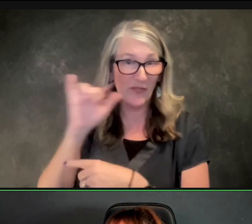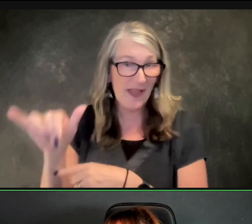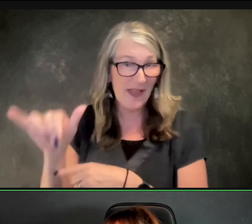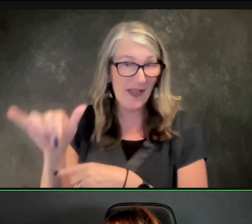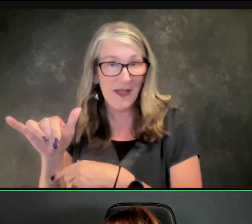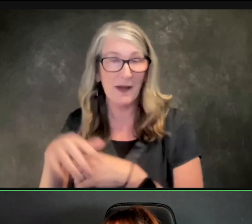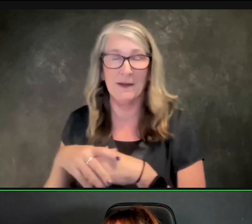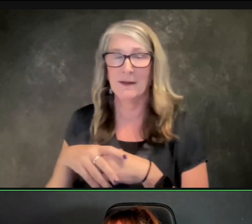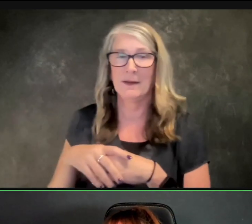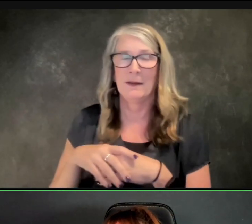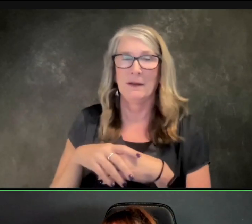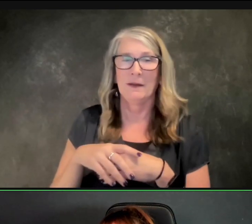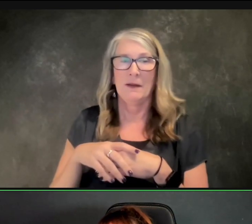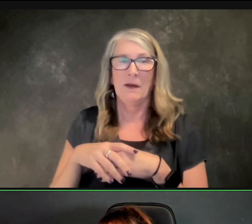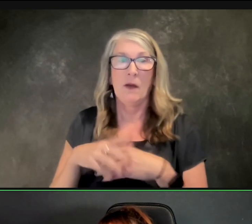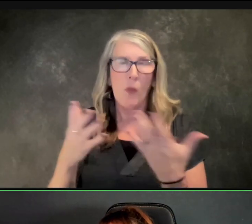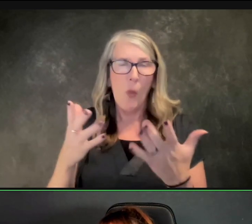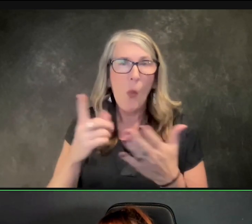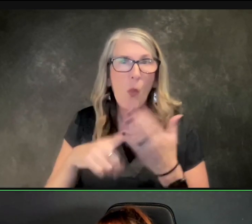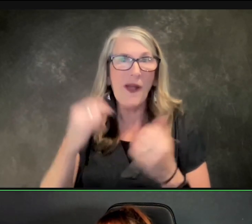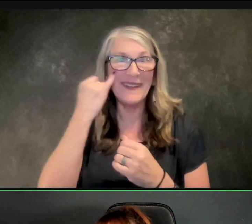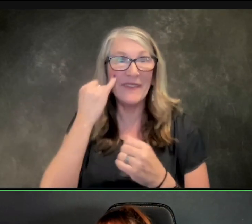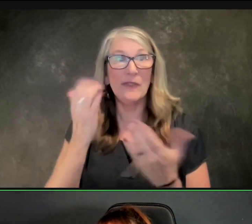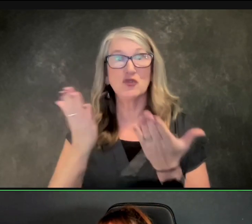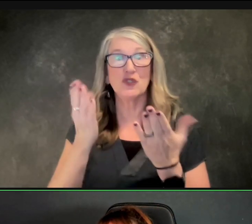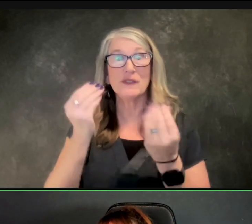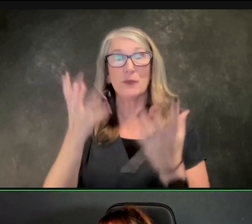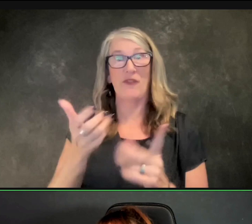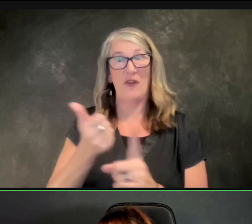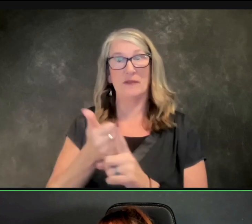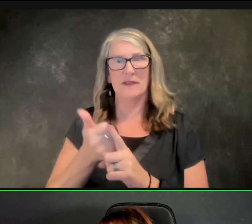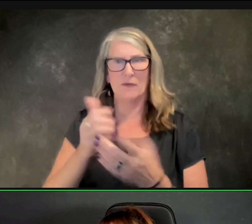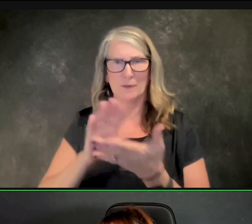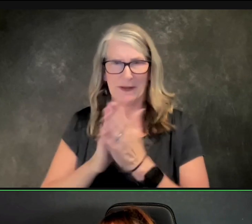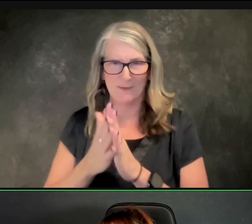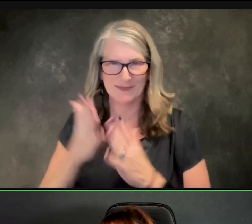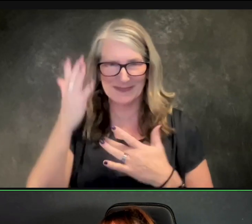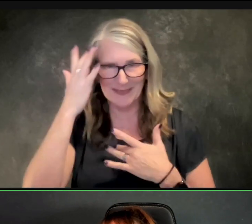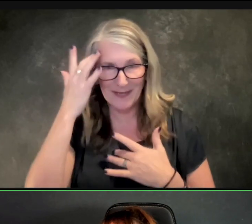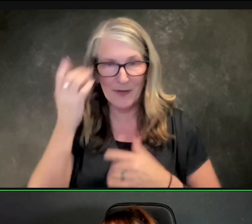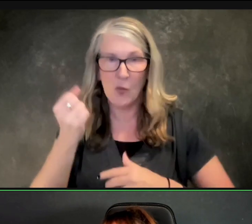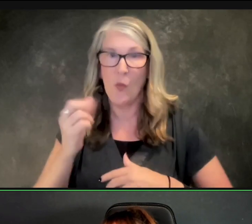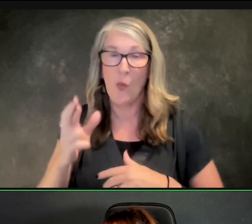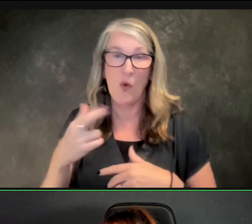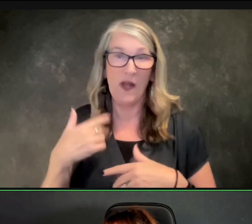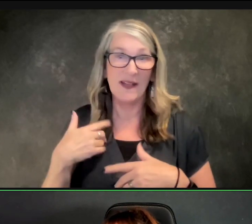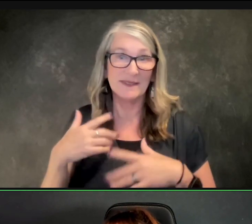and can no longer continue with their role, because they need medical attention?